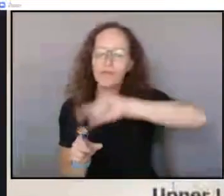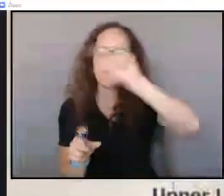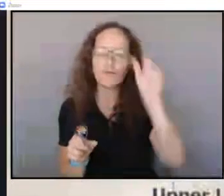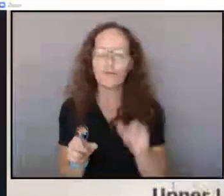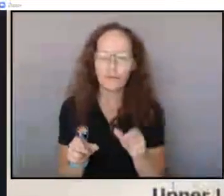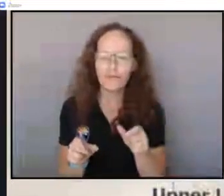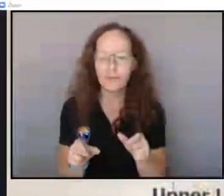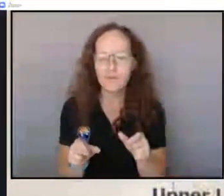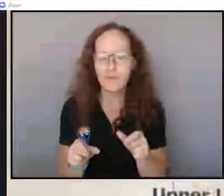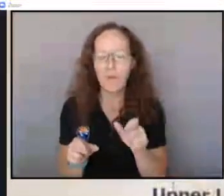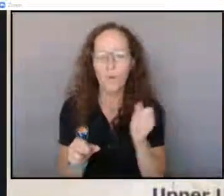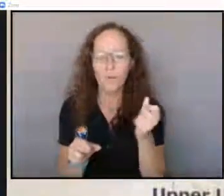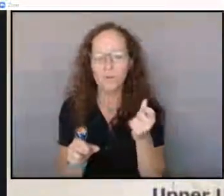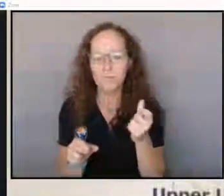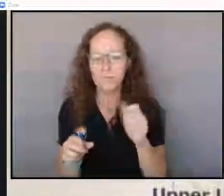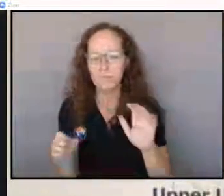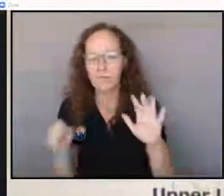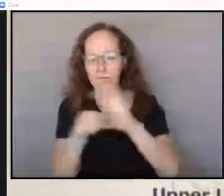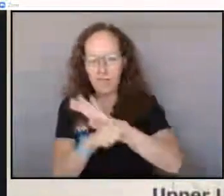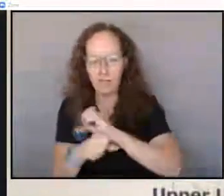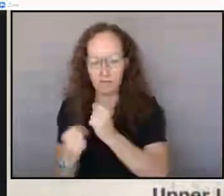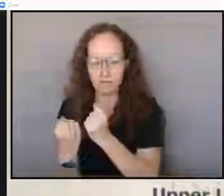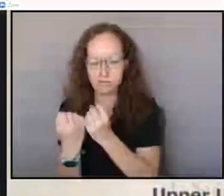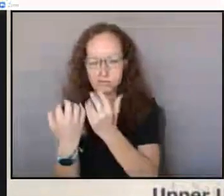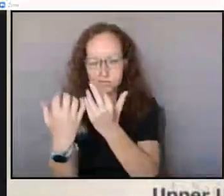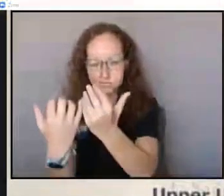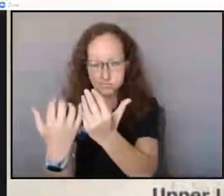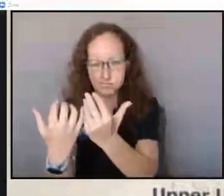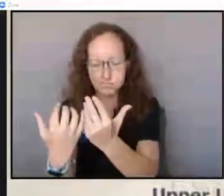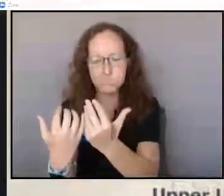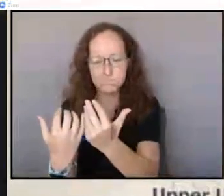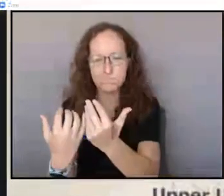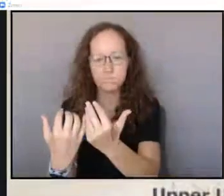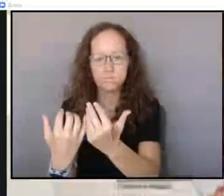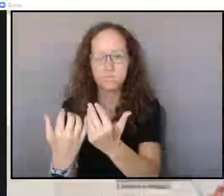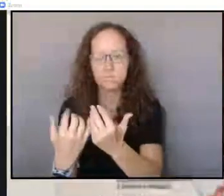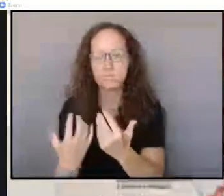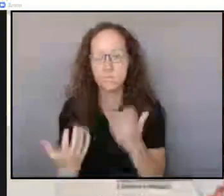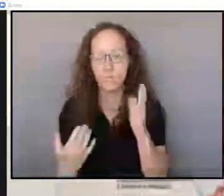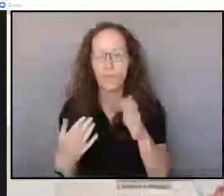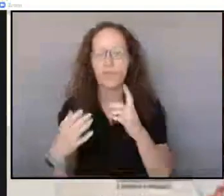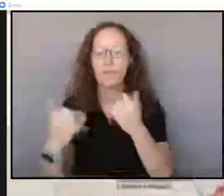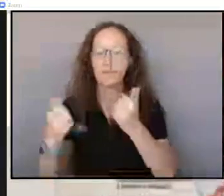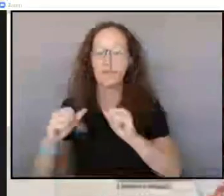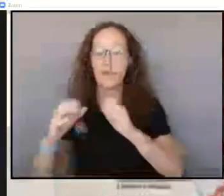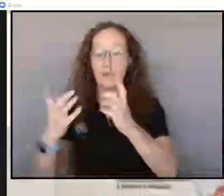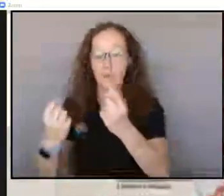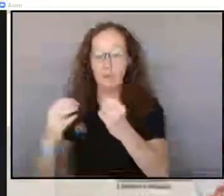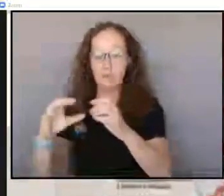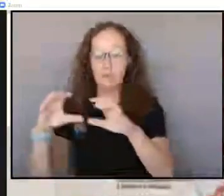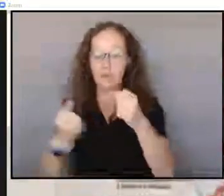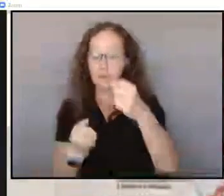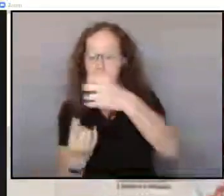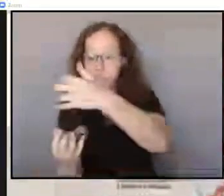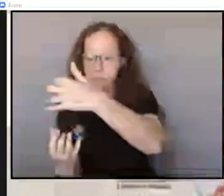REALLY EASY FOR US TO FOCUS OUR ATTENTION ON AND THE CREWS TO BE SUCCESSFUL HOLDING THIS BOTTOM END.